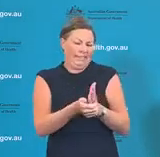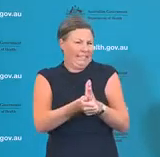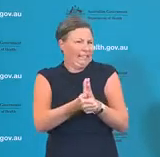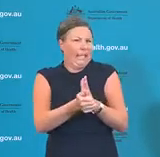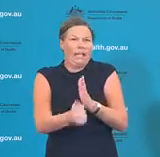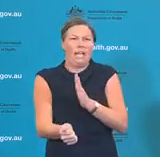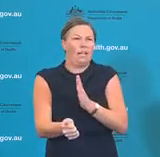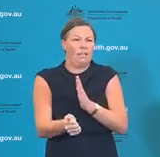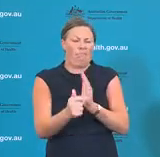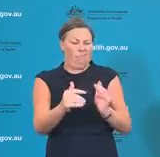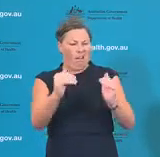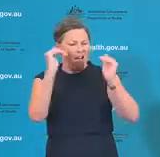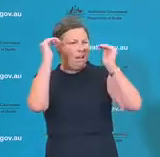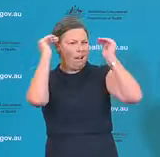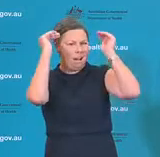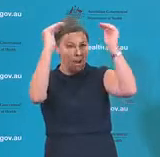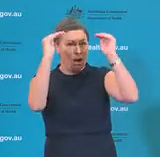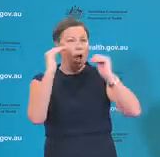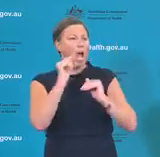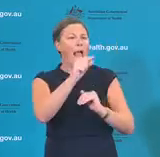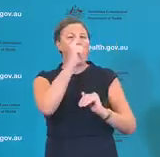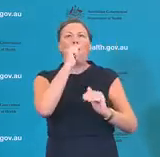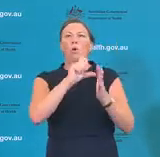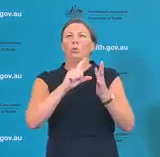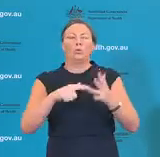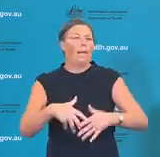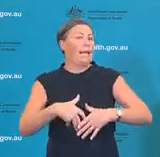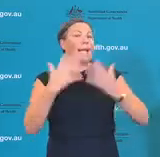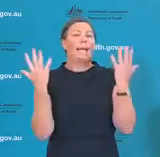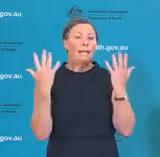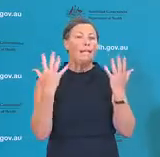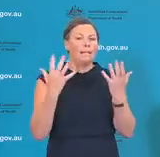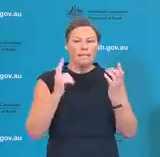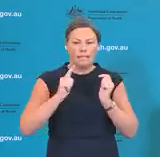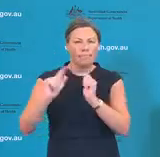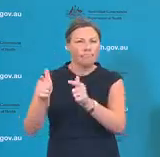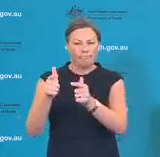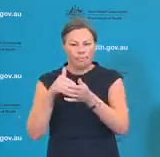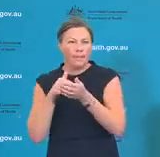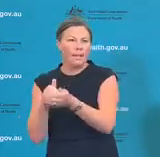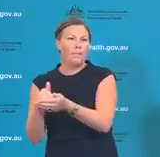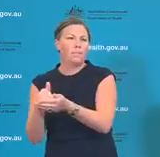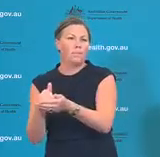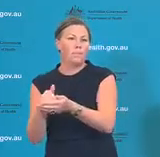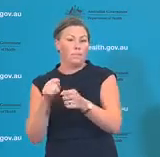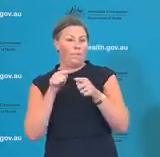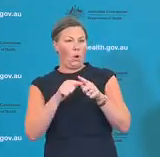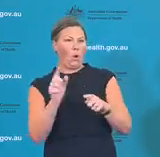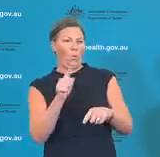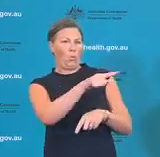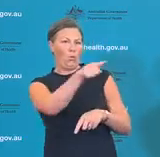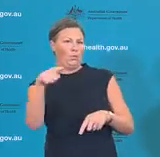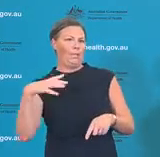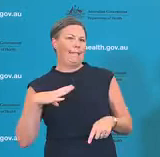need, we can respond to the requirements of the community. We saw AUSMAT